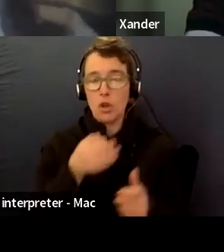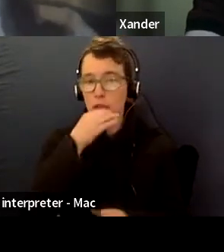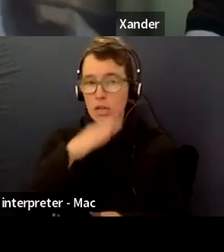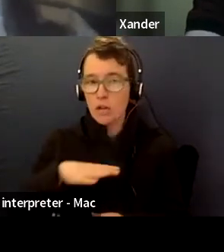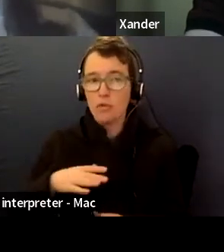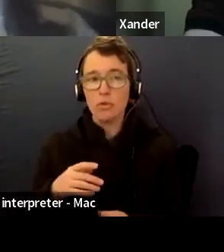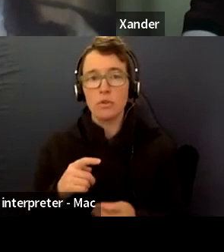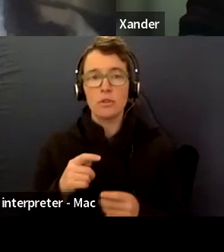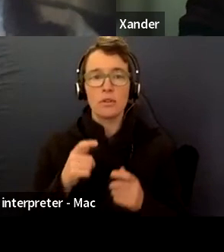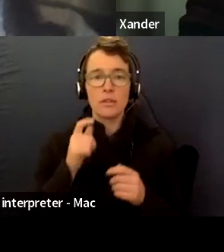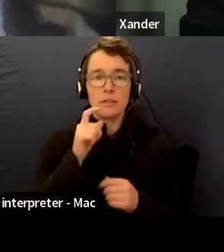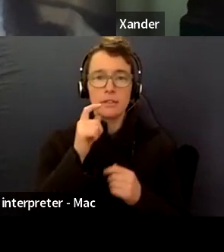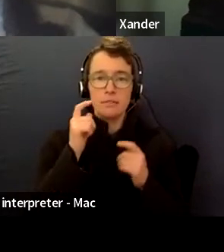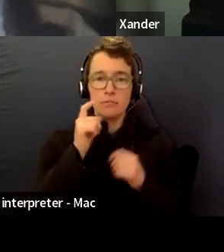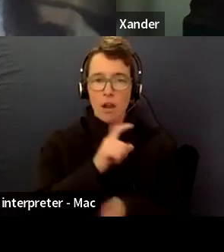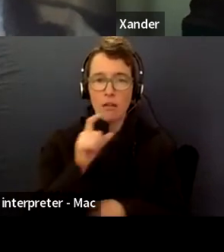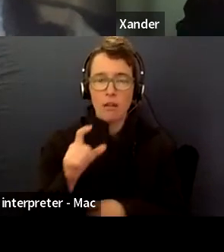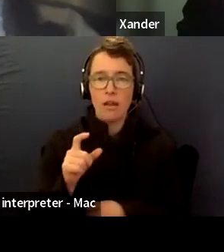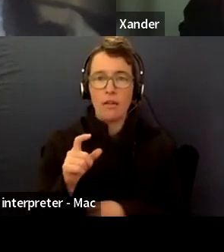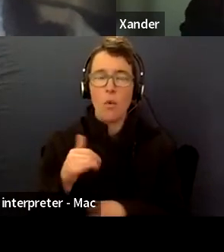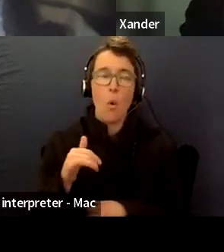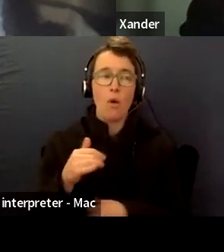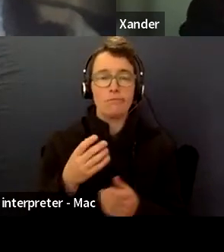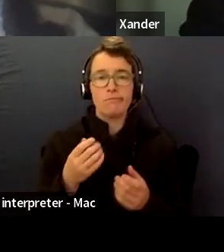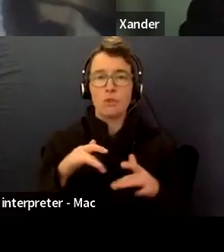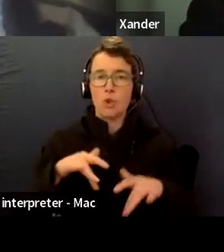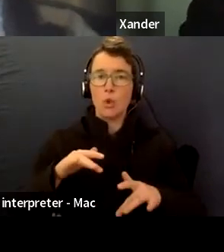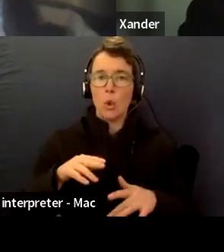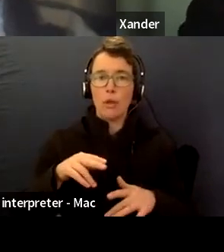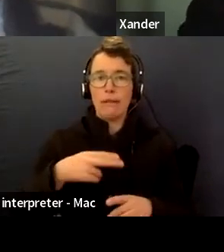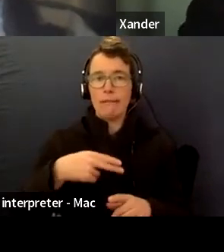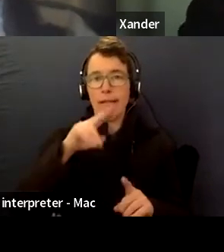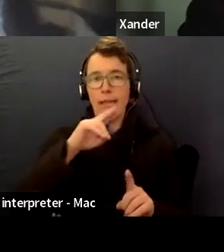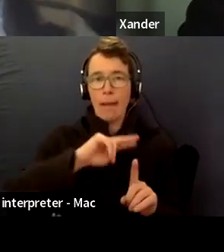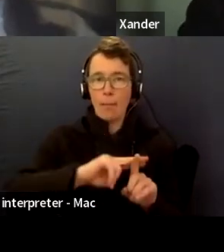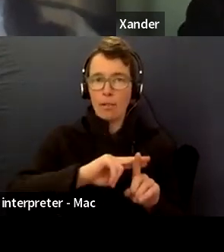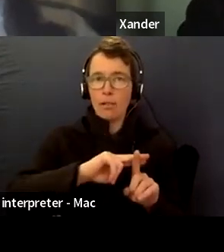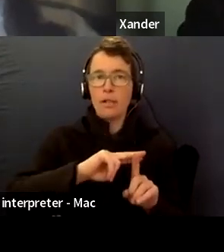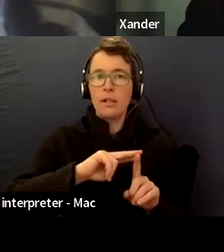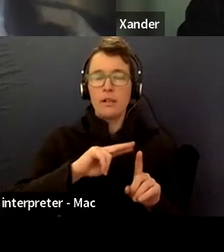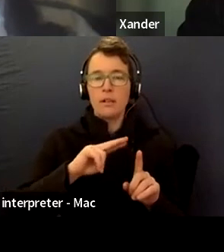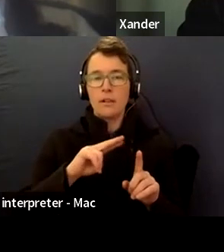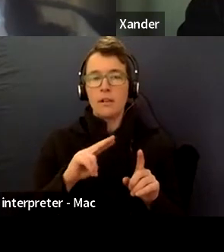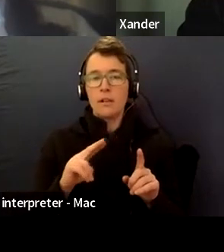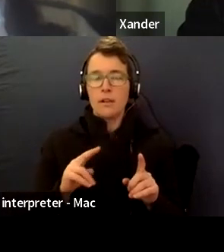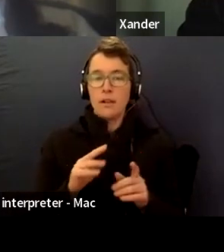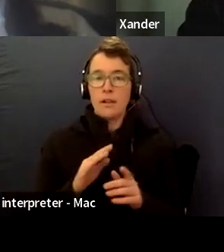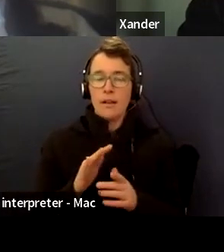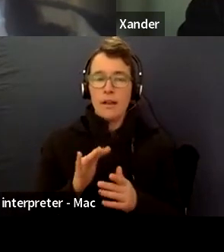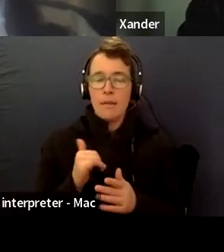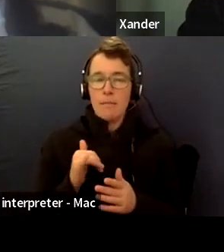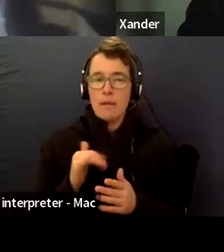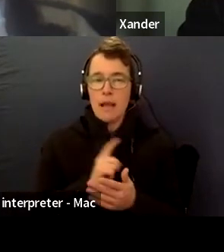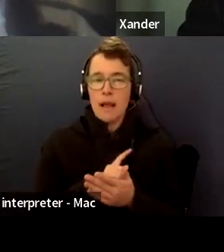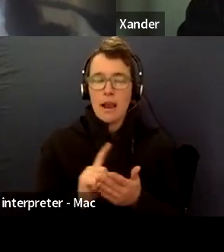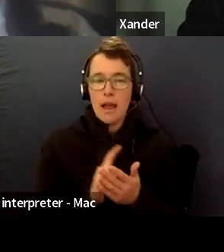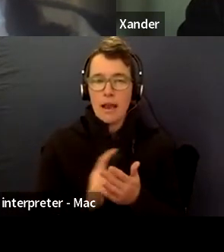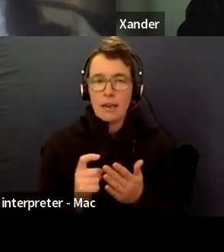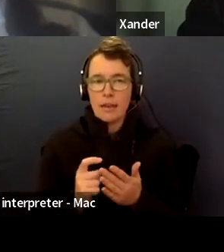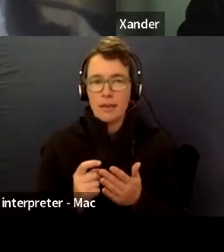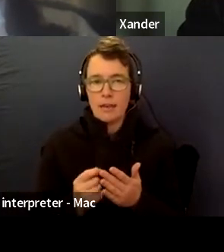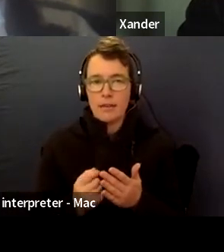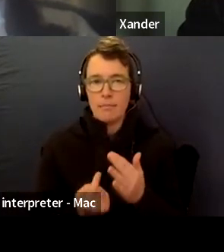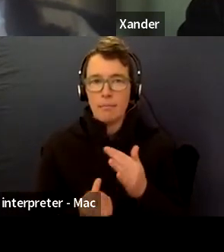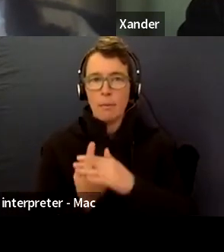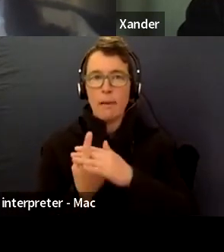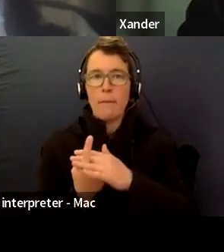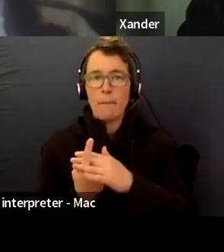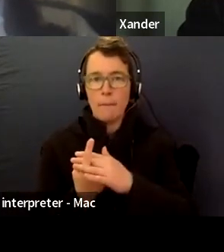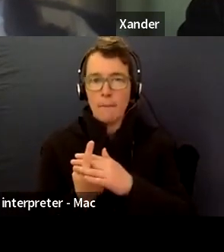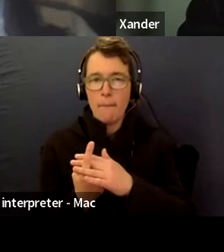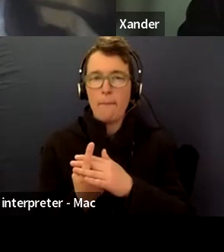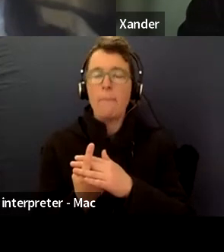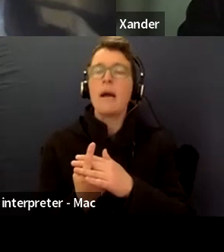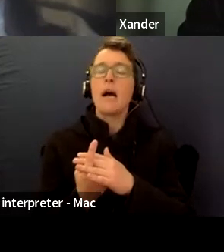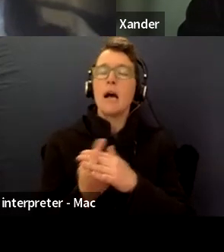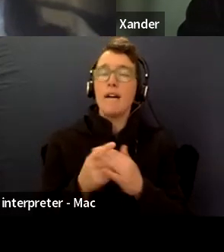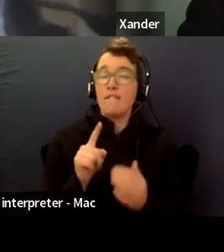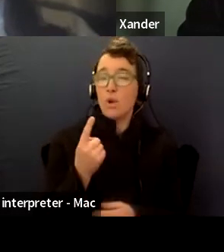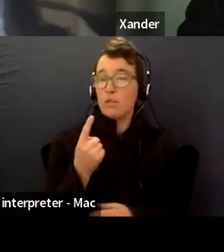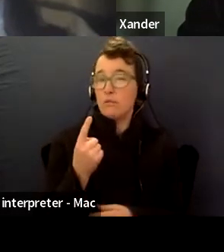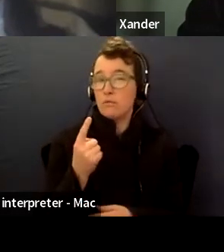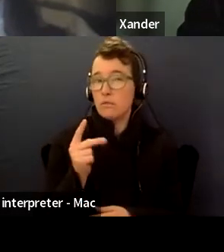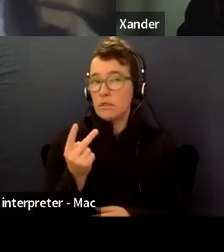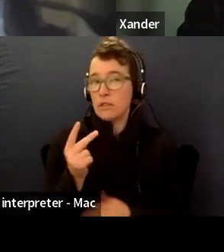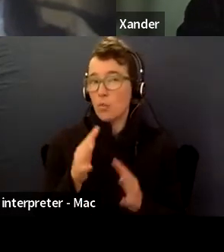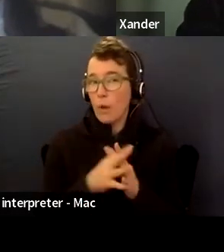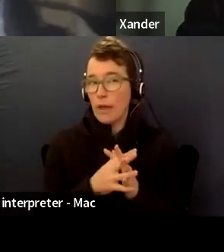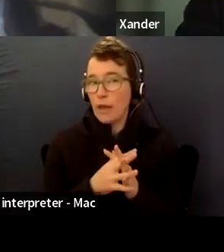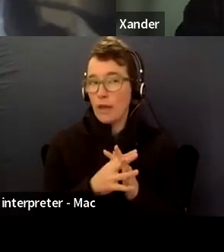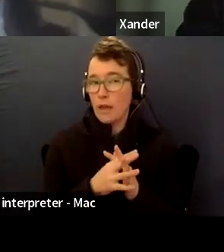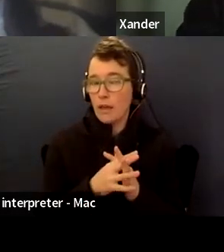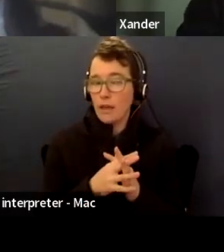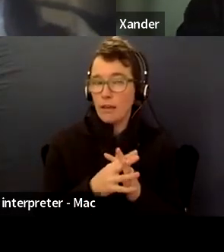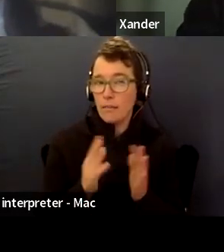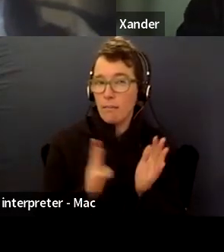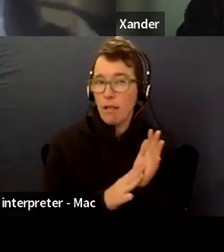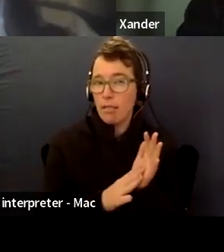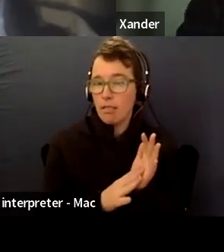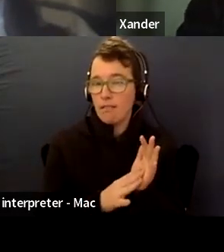care or haven't been given a label, so to speak, and the things that may they may only uncover as they progress through the first couple of weeks, first couple months first couple of years.